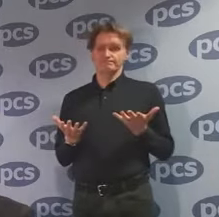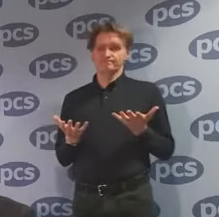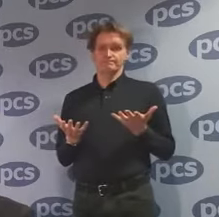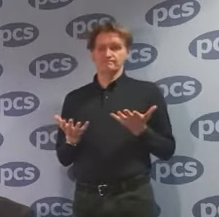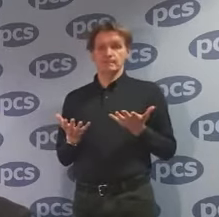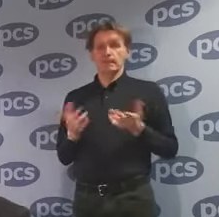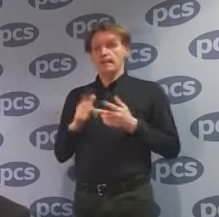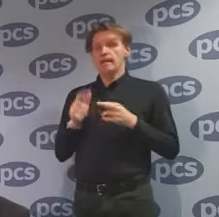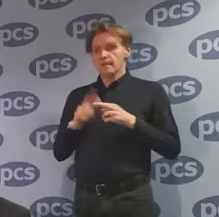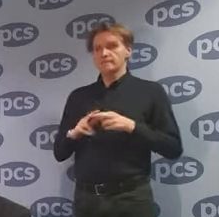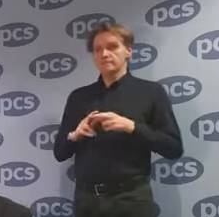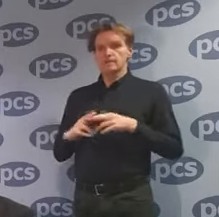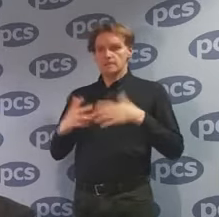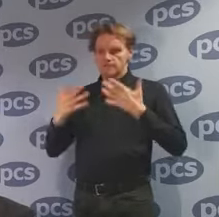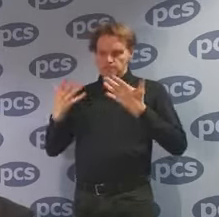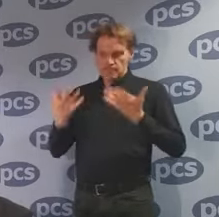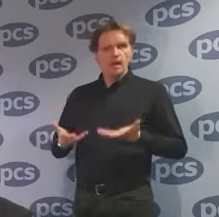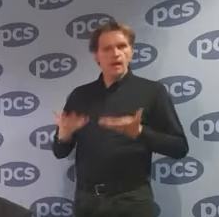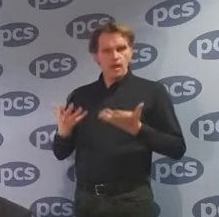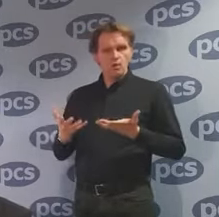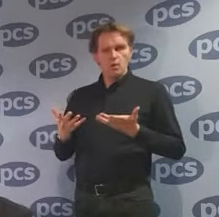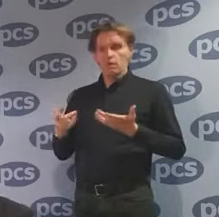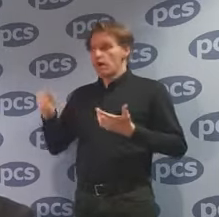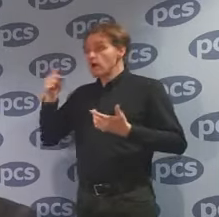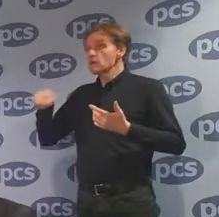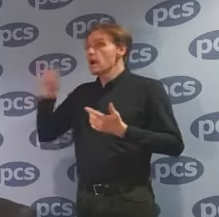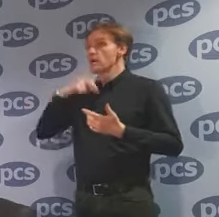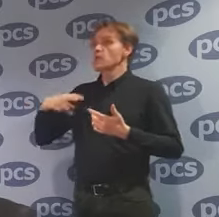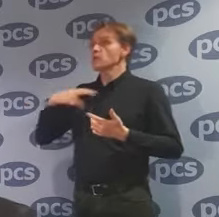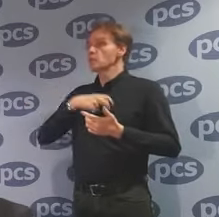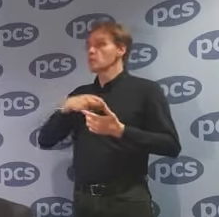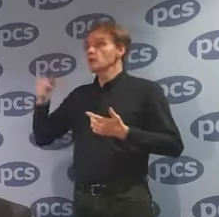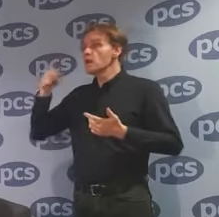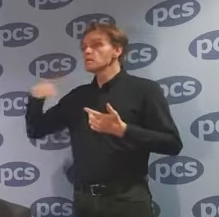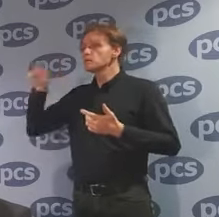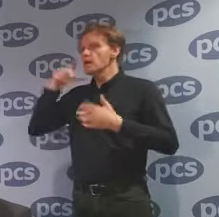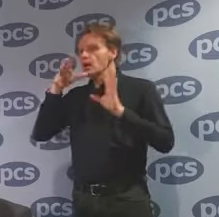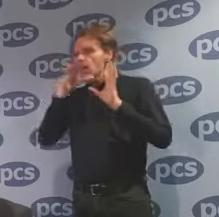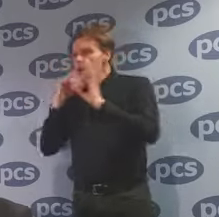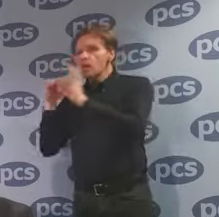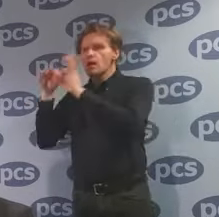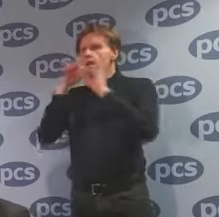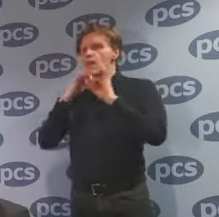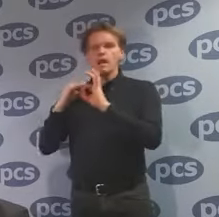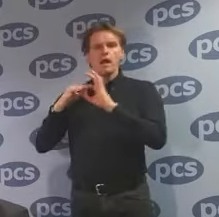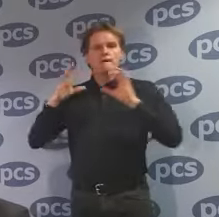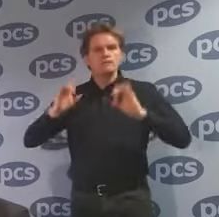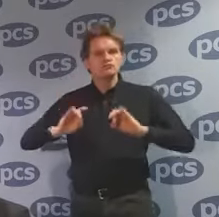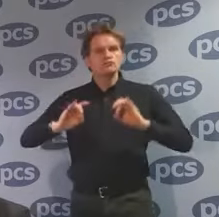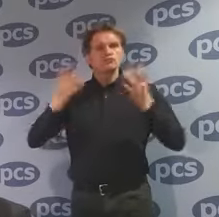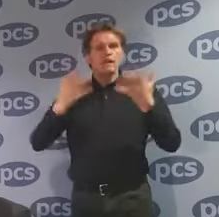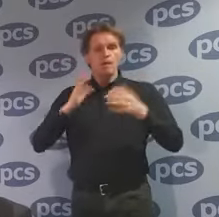particularly if other public sector unions joined us, to put up a major fight on pay I think we can win. And I think we can win